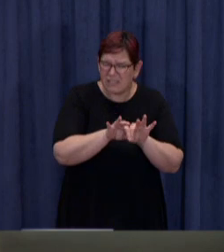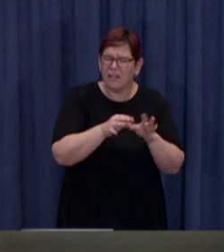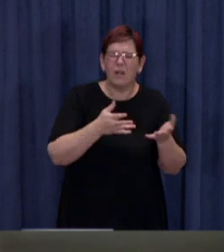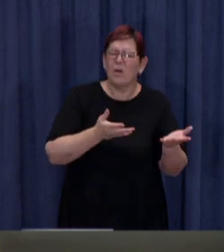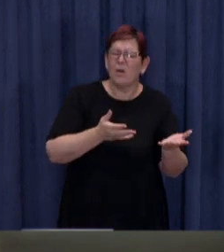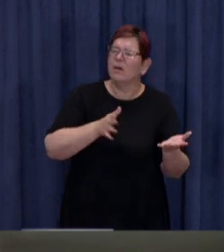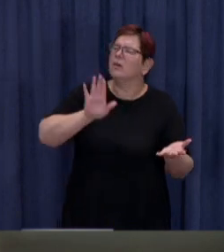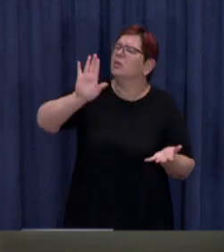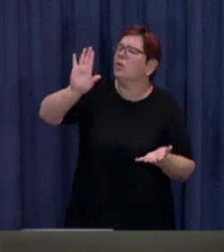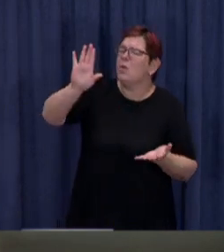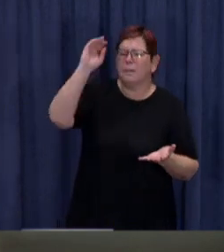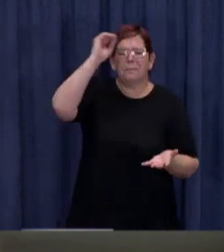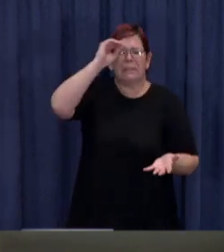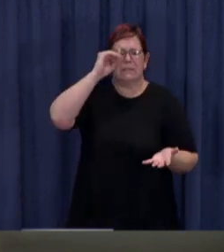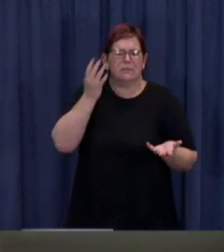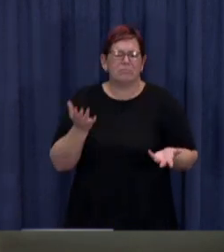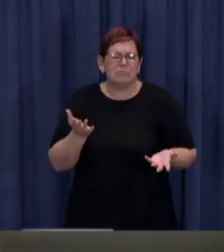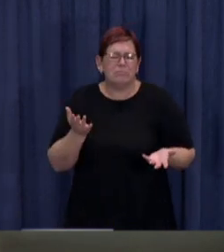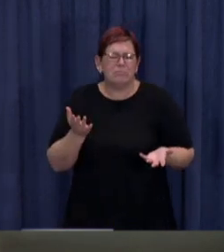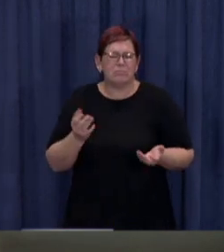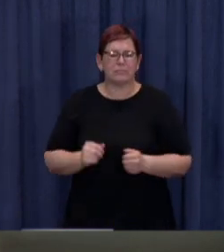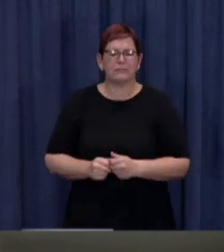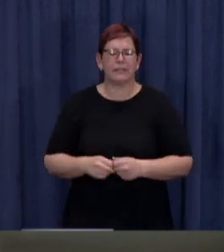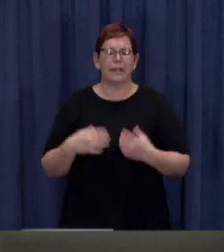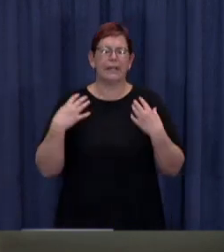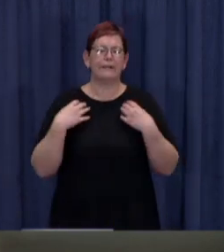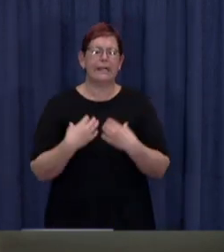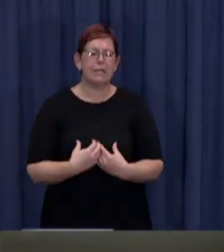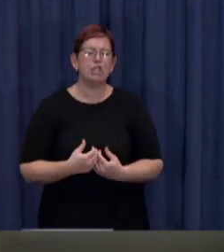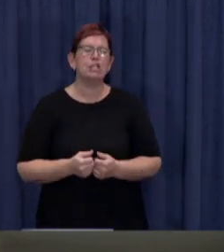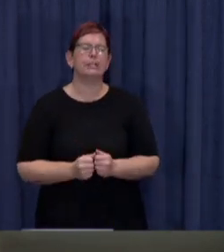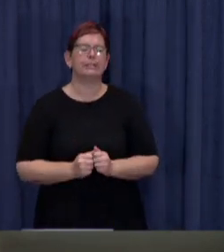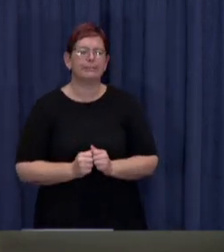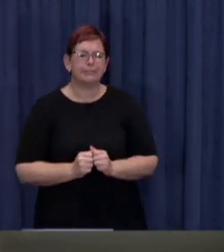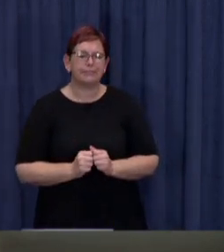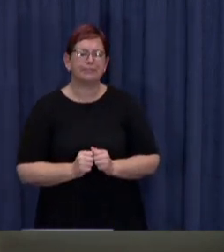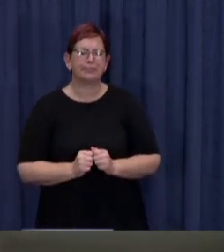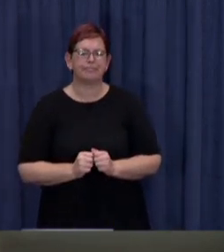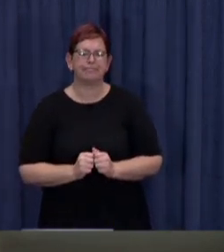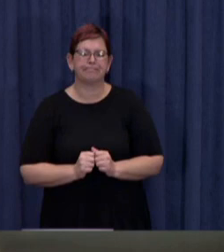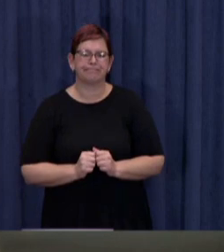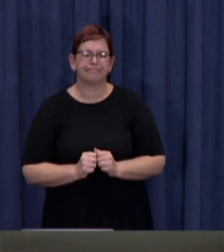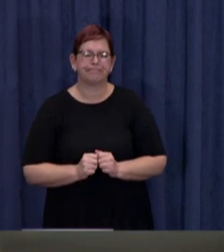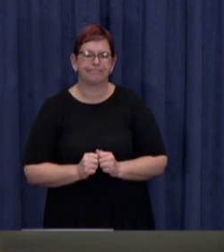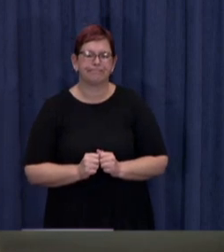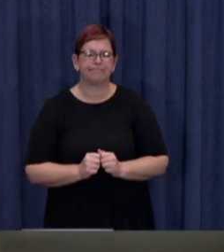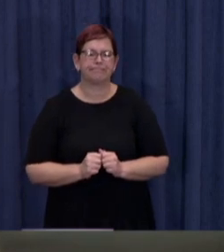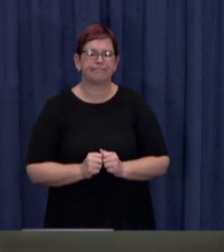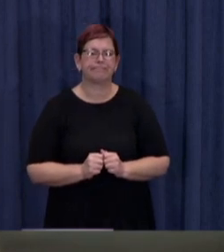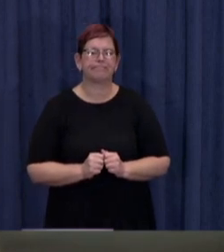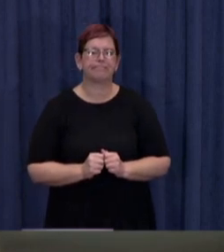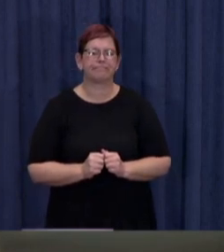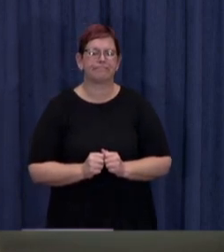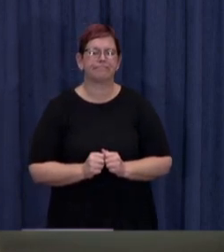well first of all I would say that this morning I talked on the telephone through teleconference with union leadership but also with